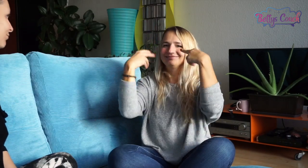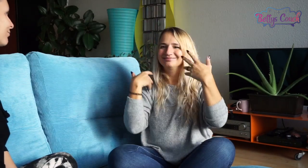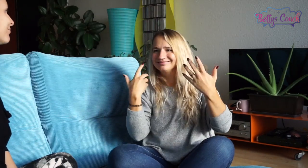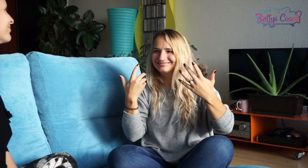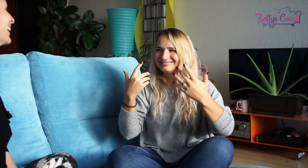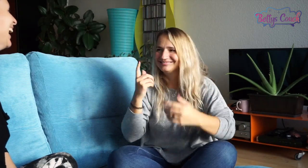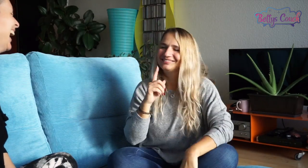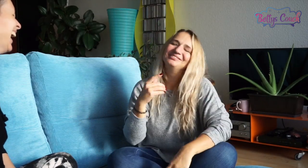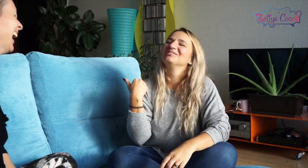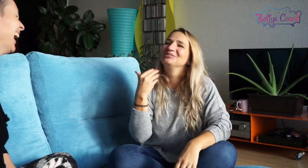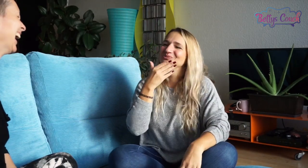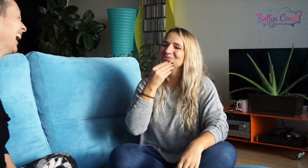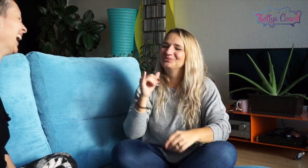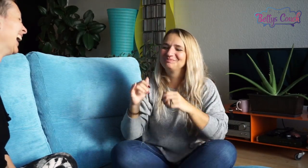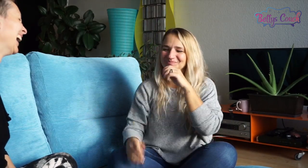That was nice.